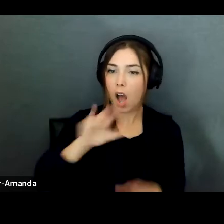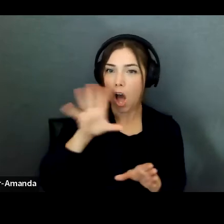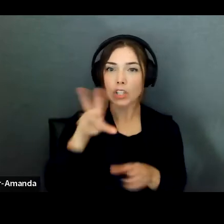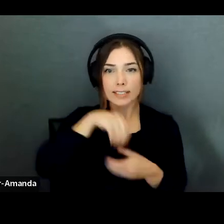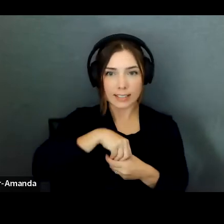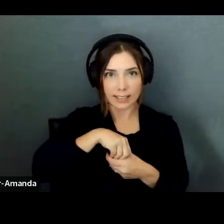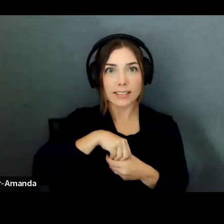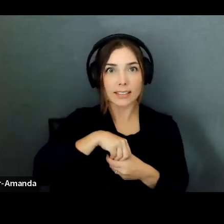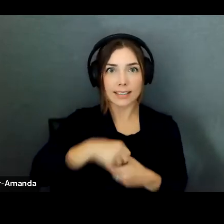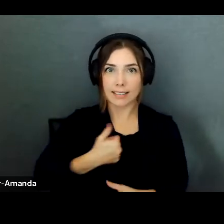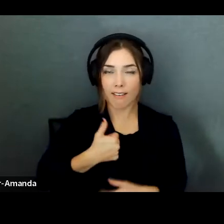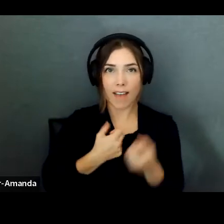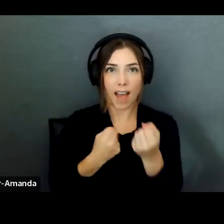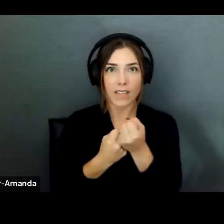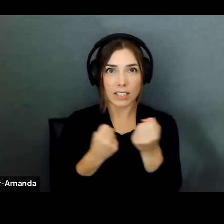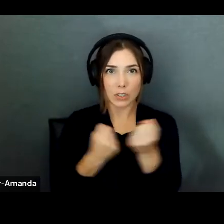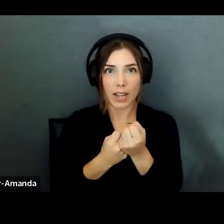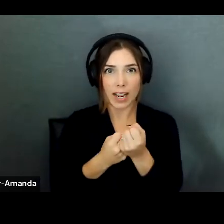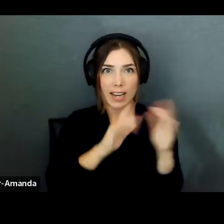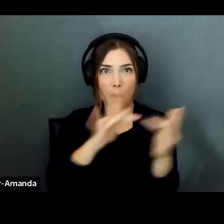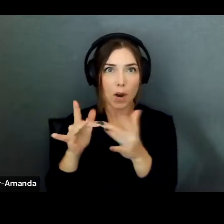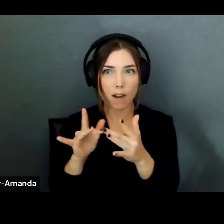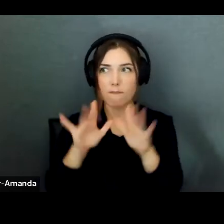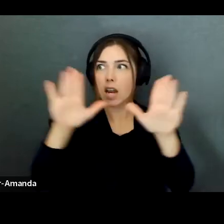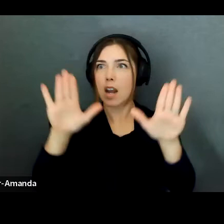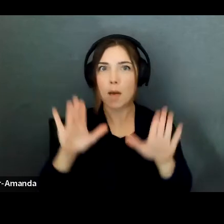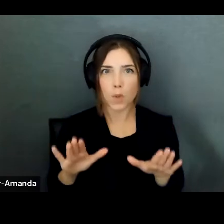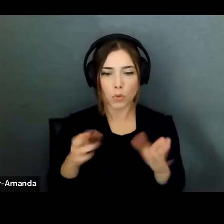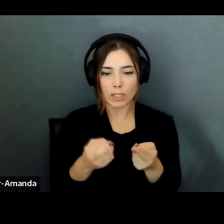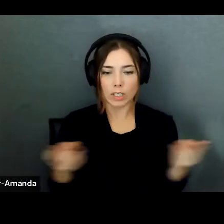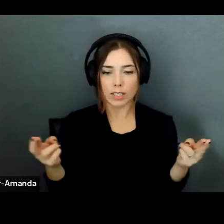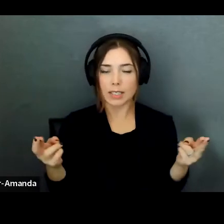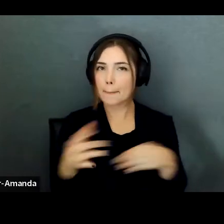They have a phenomenal resources in plain language and lots of other templates and lots